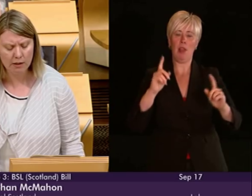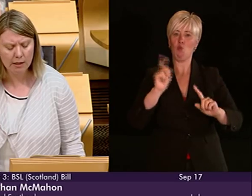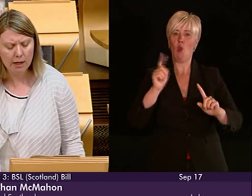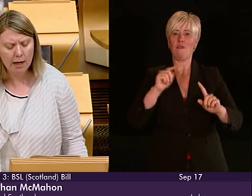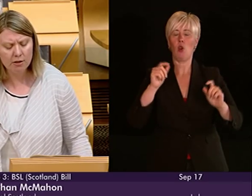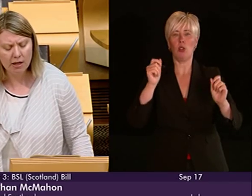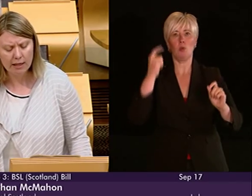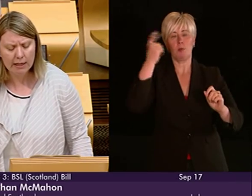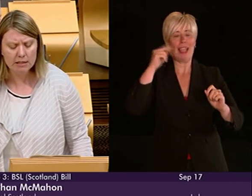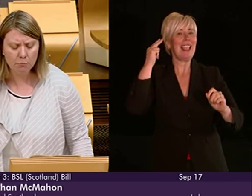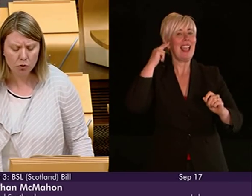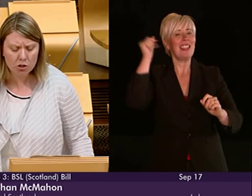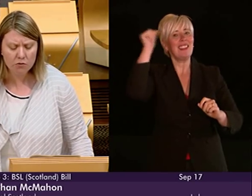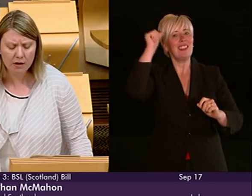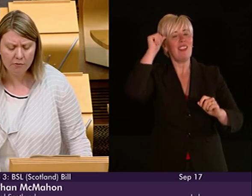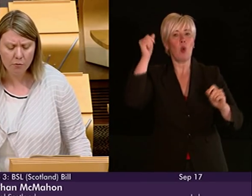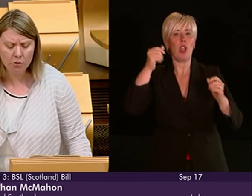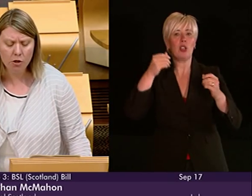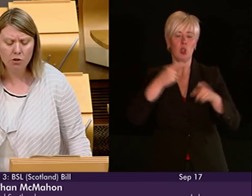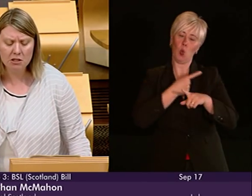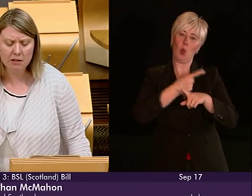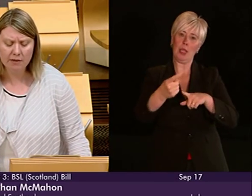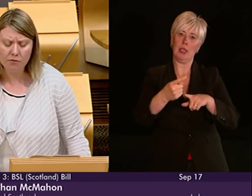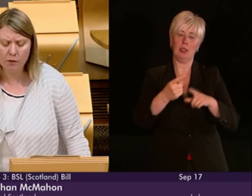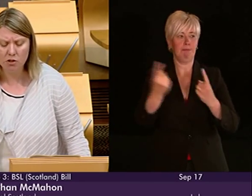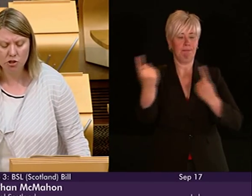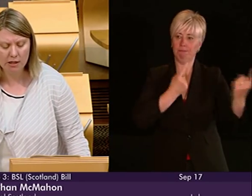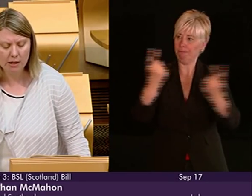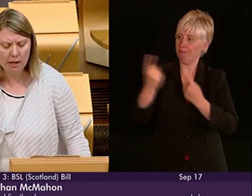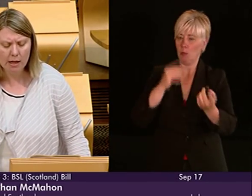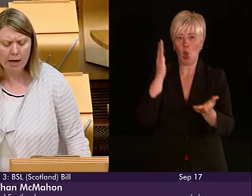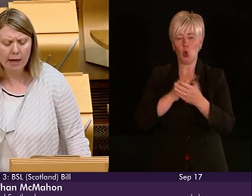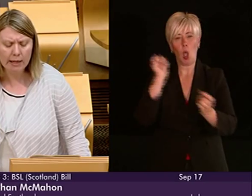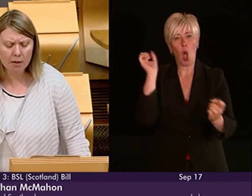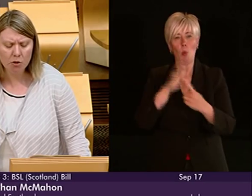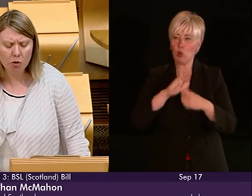week and the importance of everyone receiving deaf awareness training and learning about